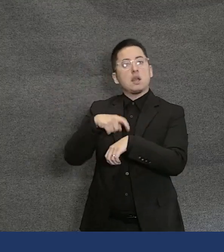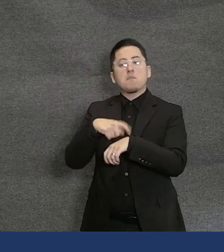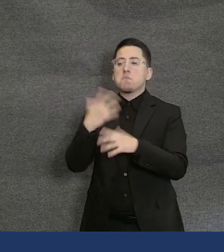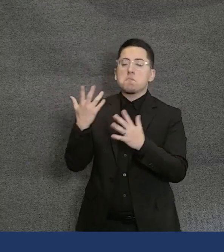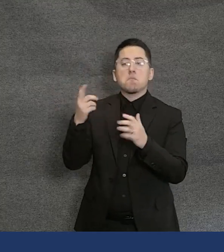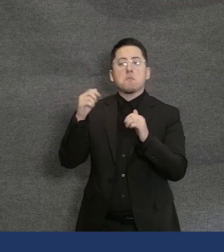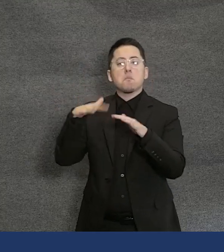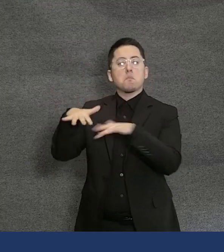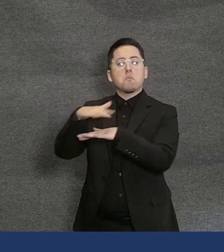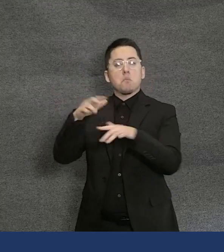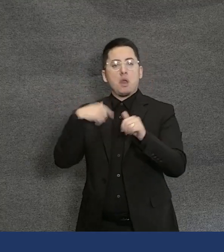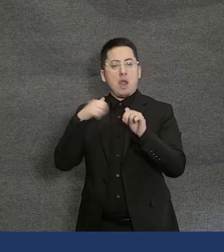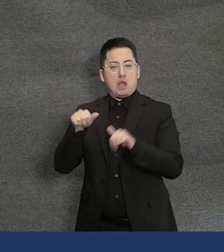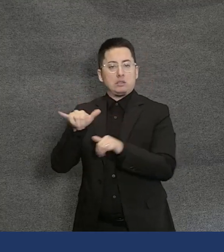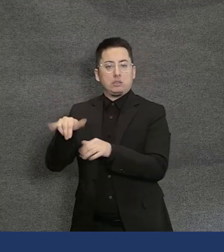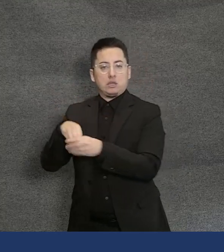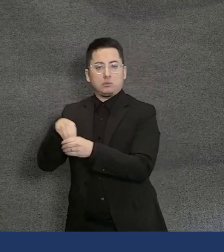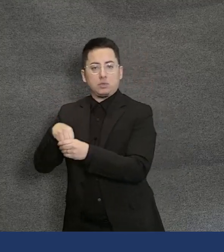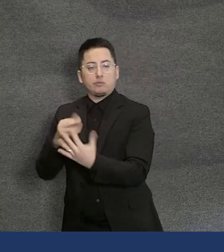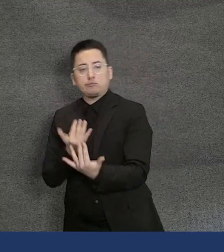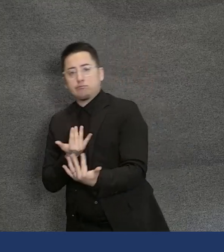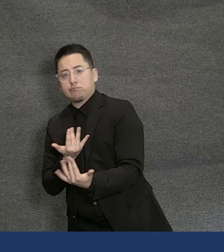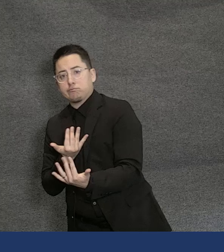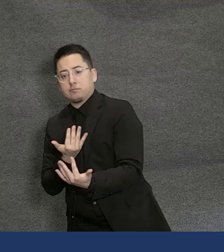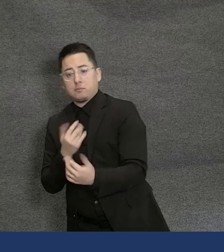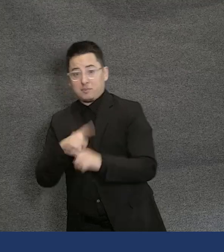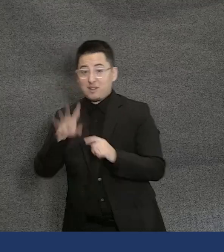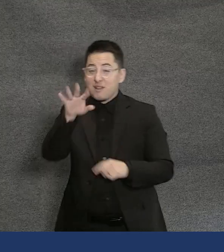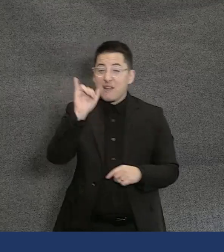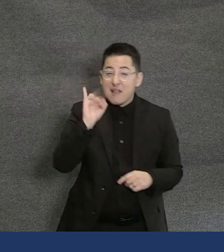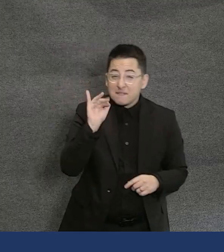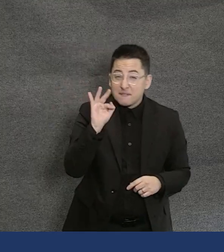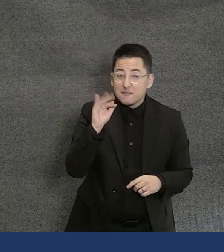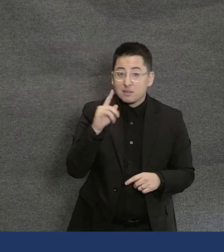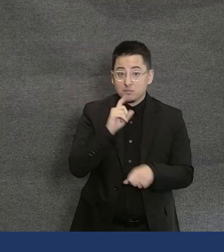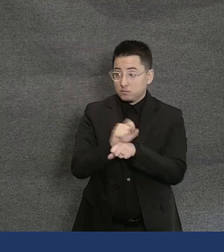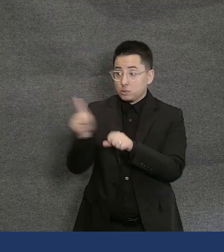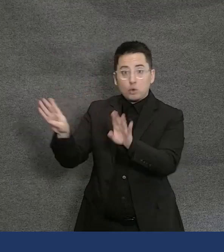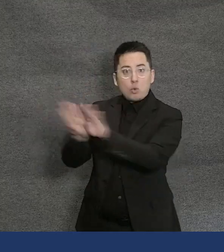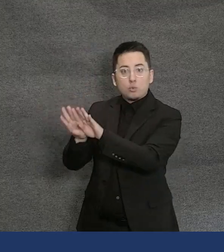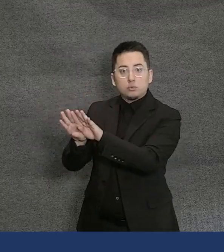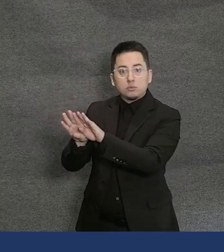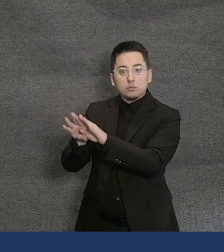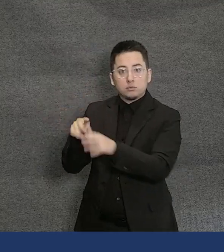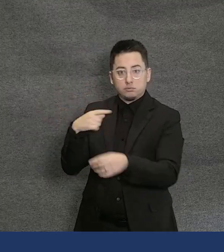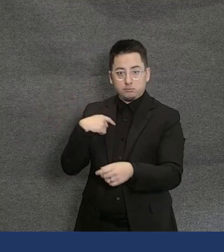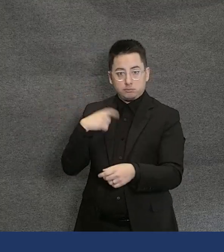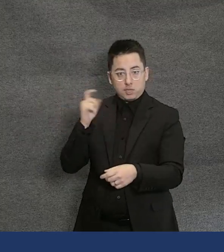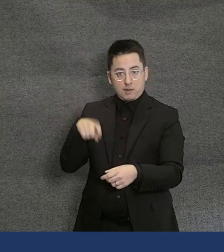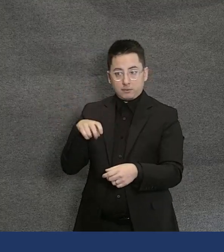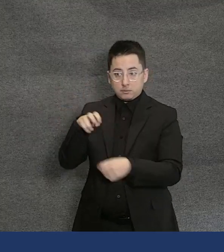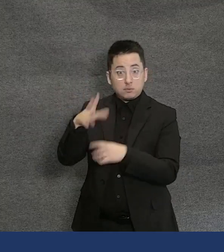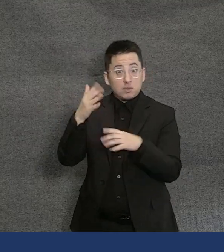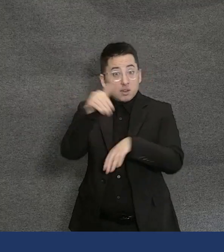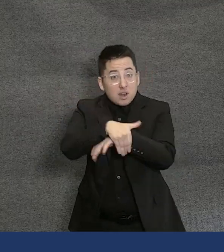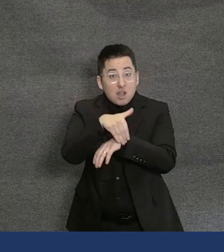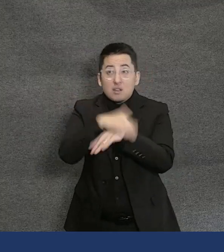But it's possible that if I'd been stranded outside, of course, winter that's an issue.